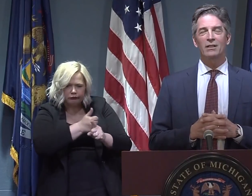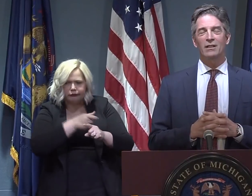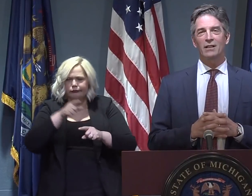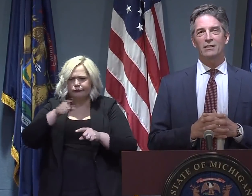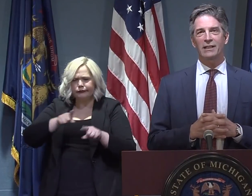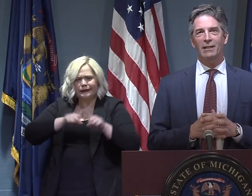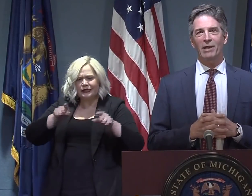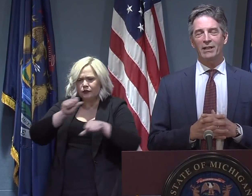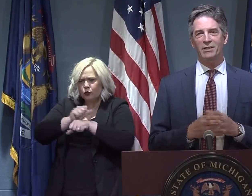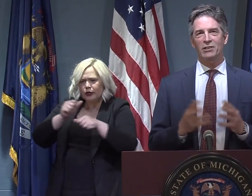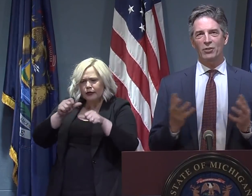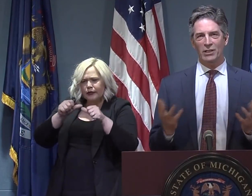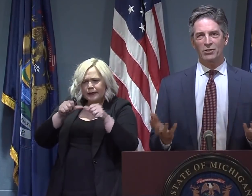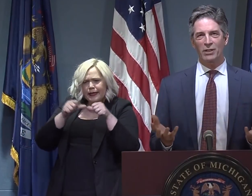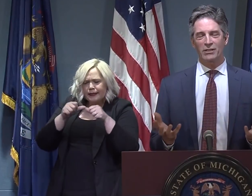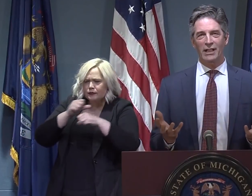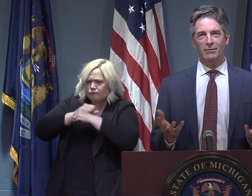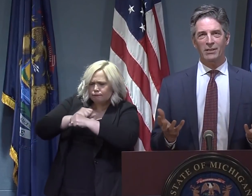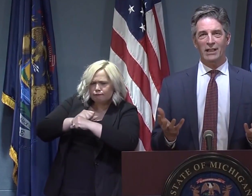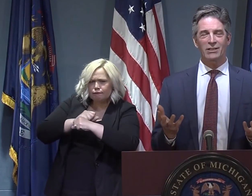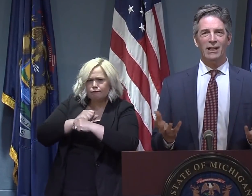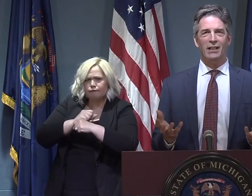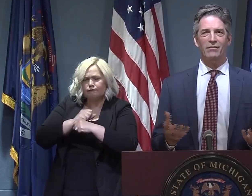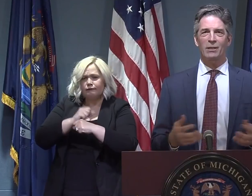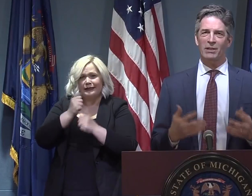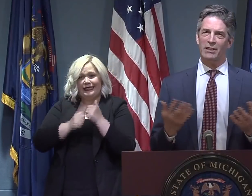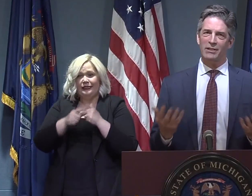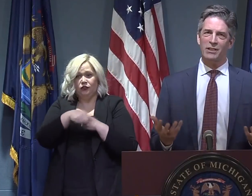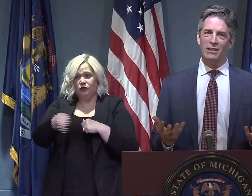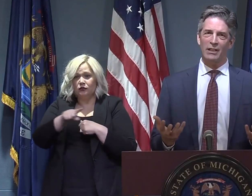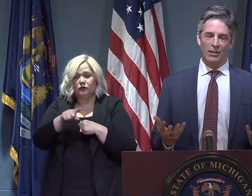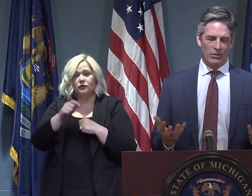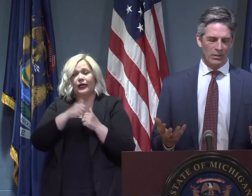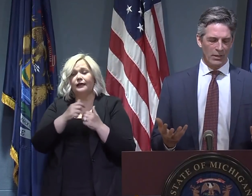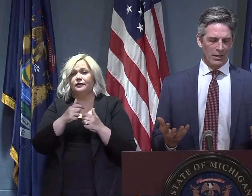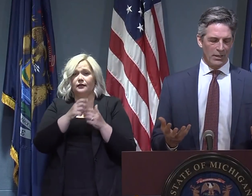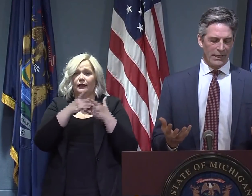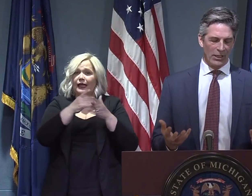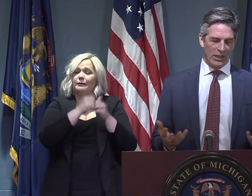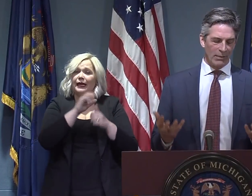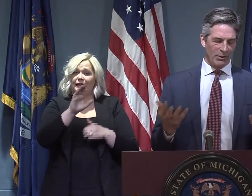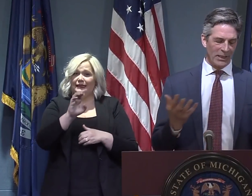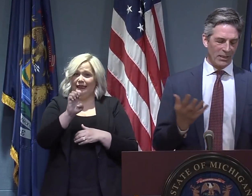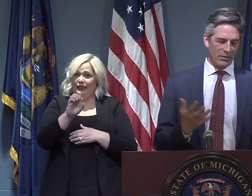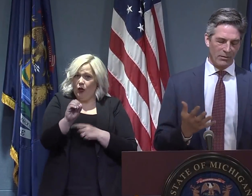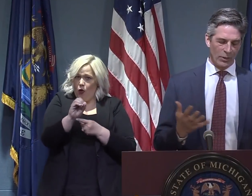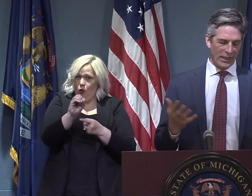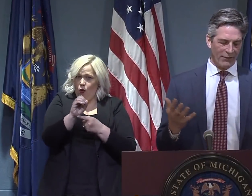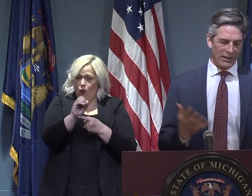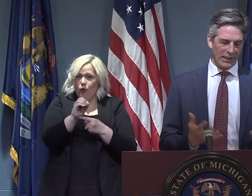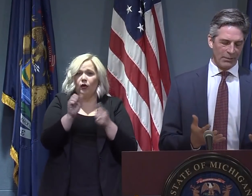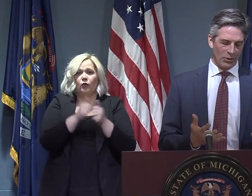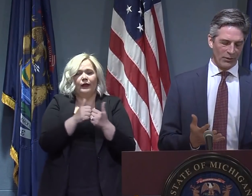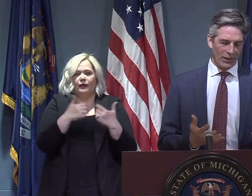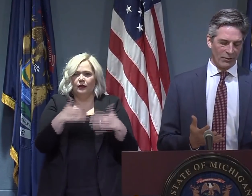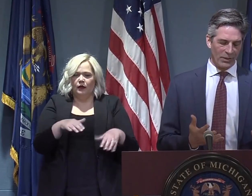PLACE TYPE. EACH TEAM DEVELOPING THESE BEST PRACTICES IS LED BY A SENIOR INDUSTRY EXECUTIVE, TYPICALLY